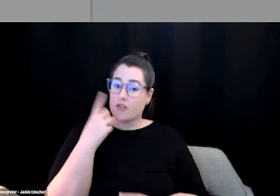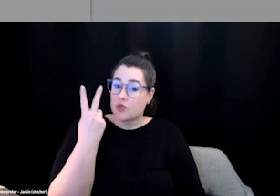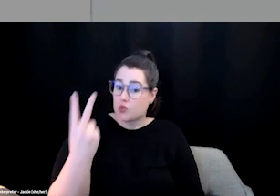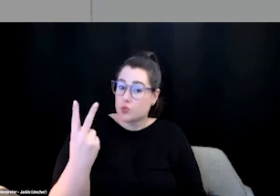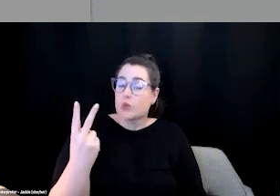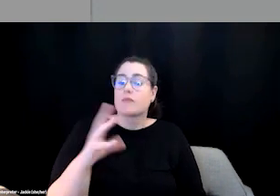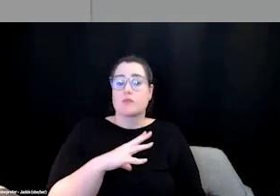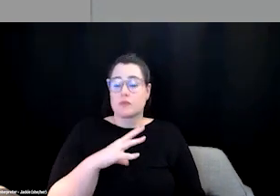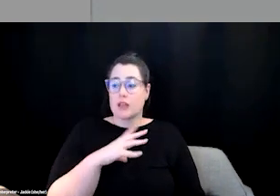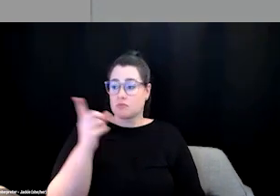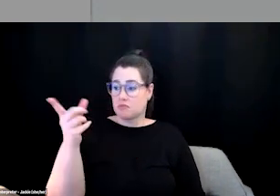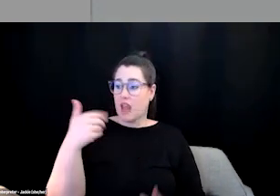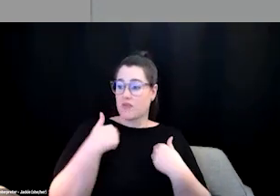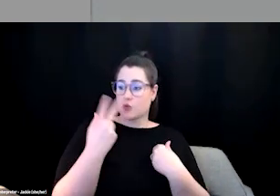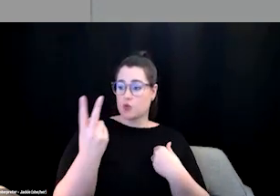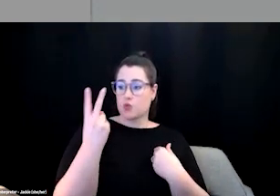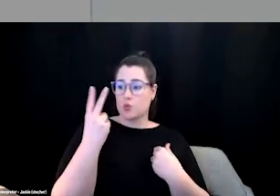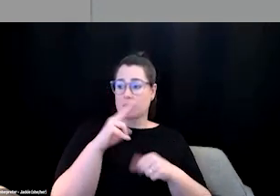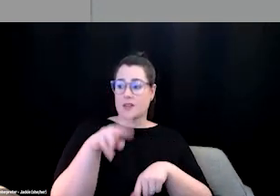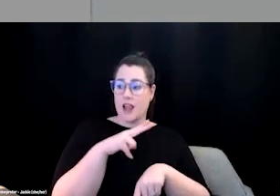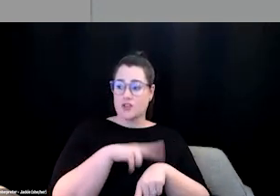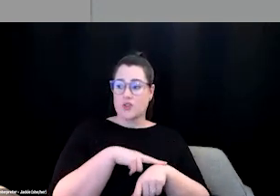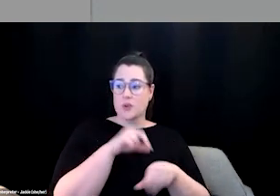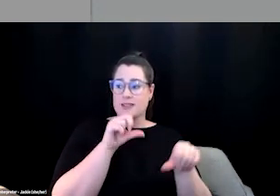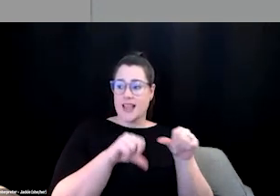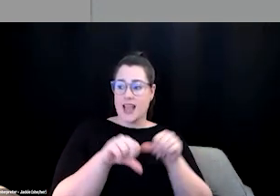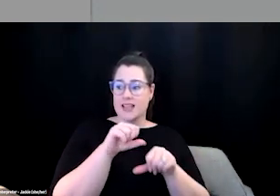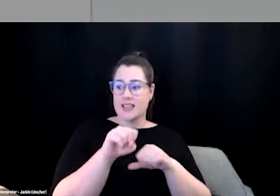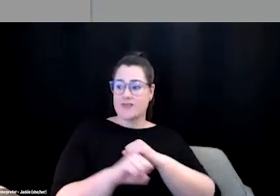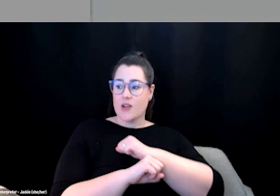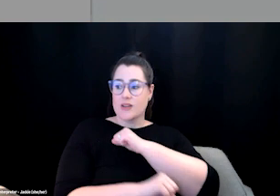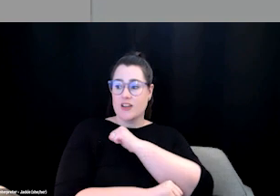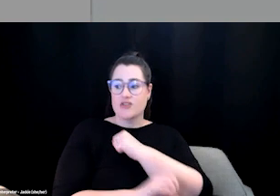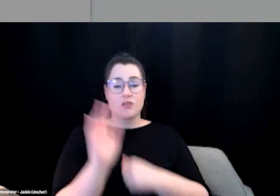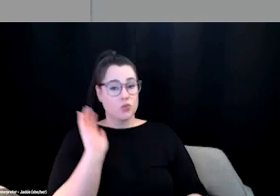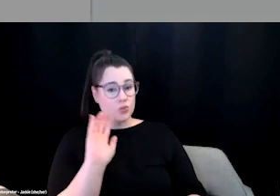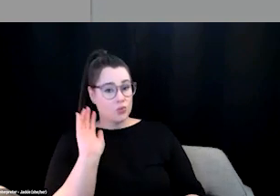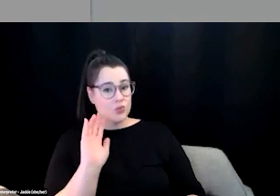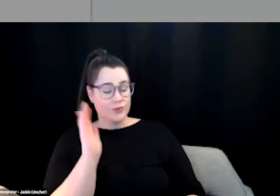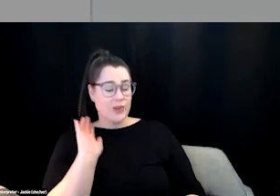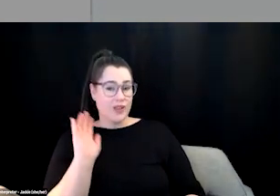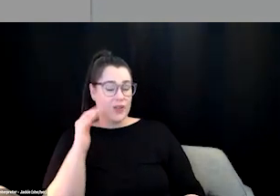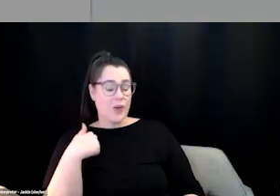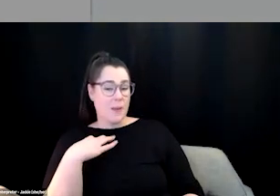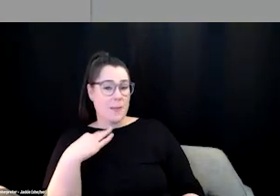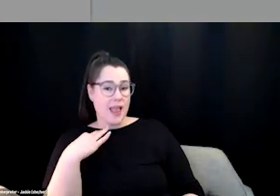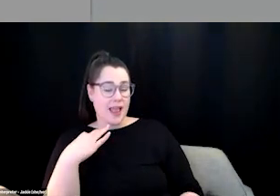I have National Science Foundation, and here I once applied as a fellow. So just be careful of that.